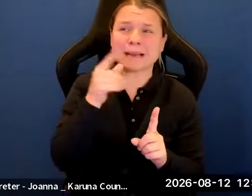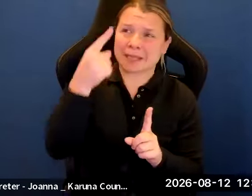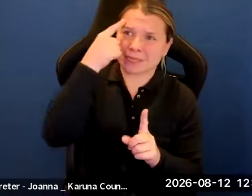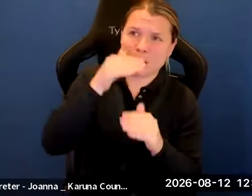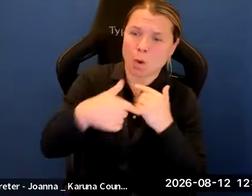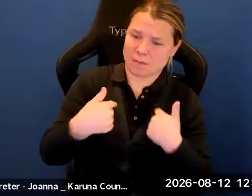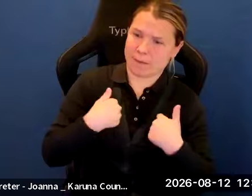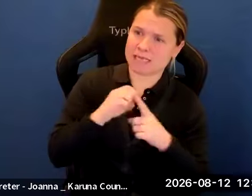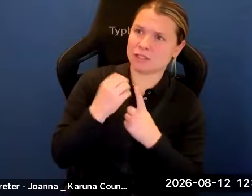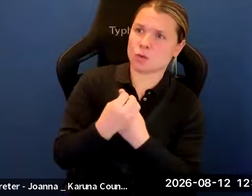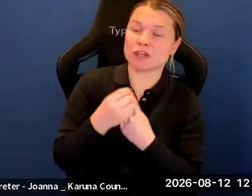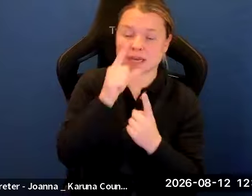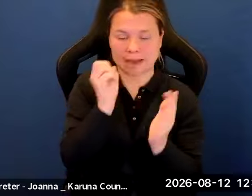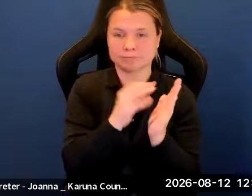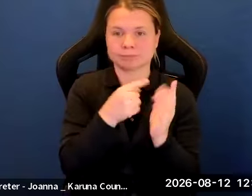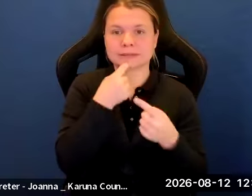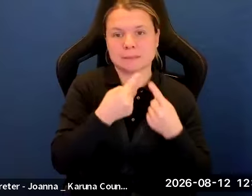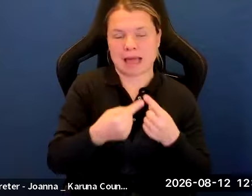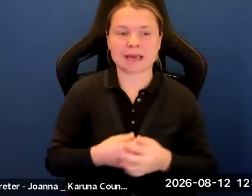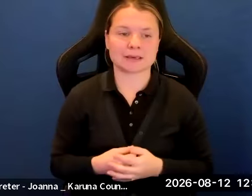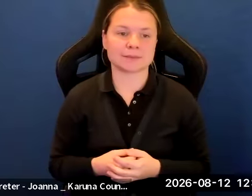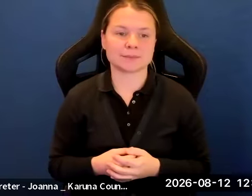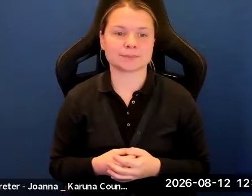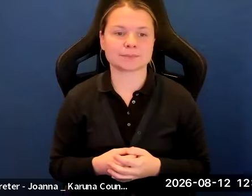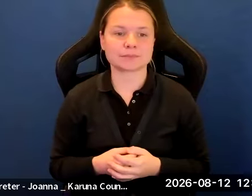your completion of the PhD, if you believe that it should be